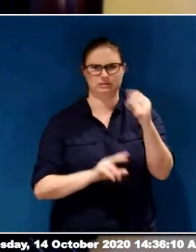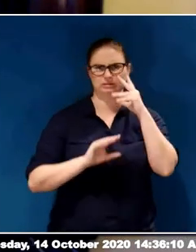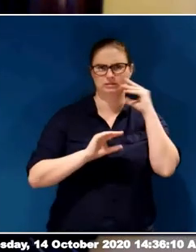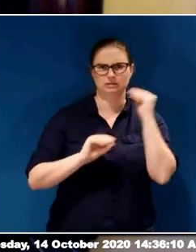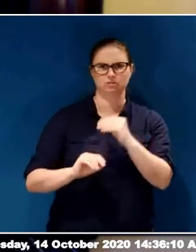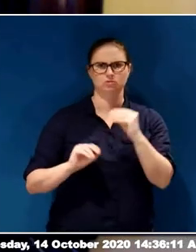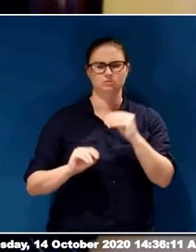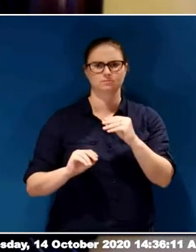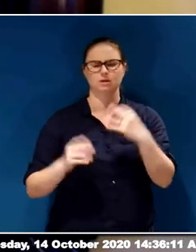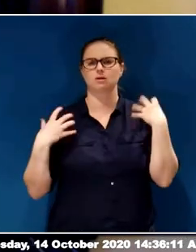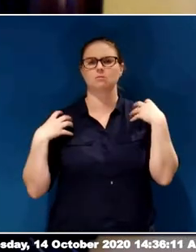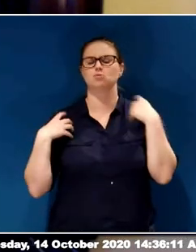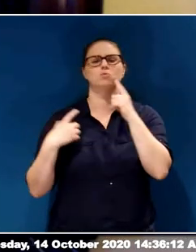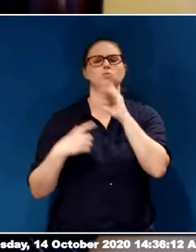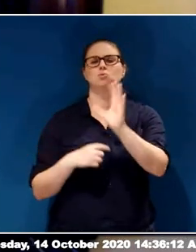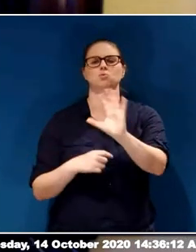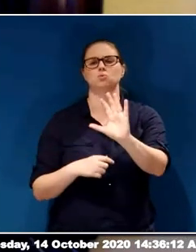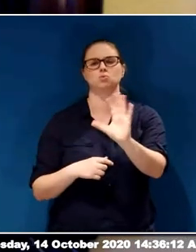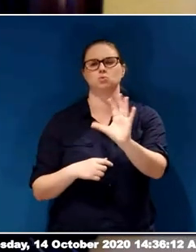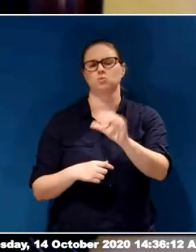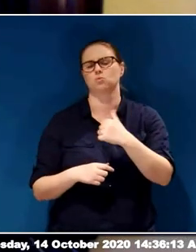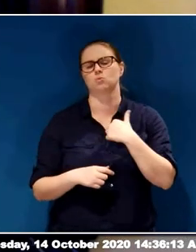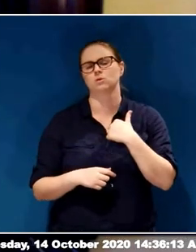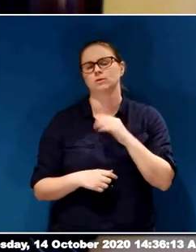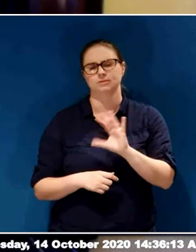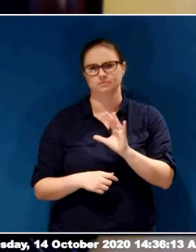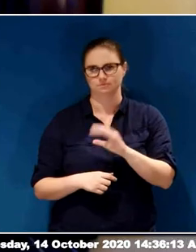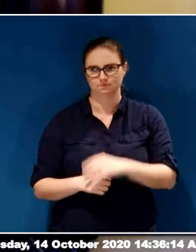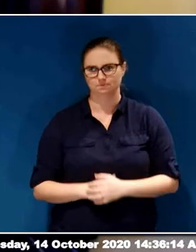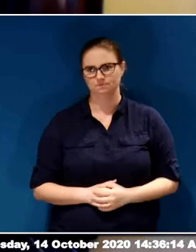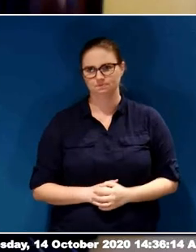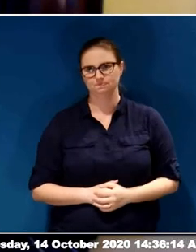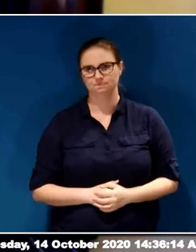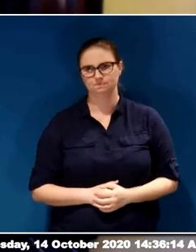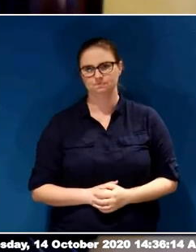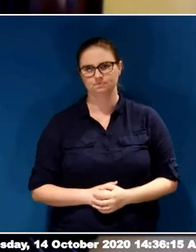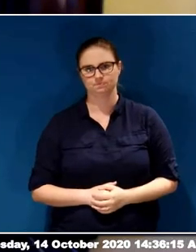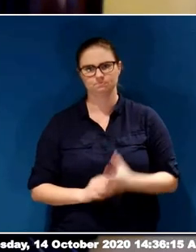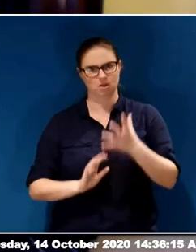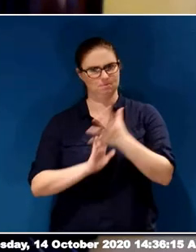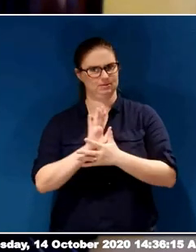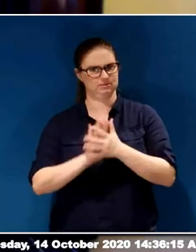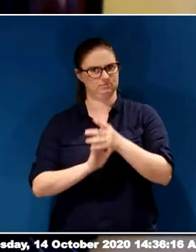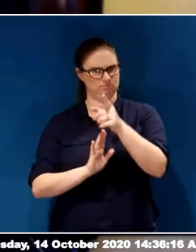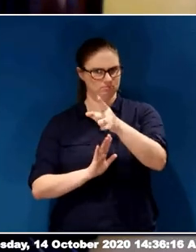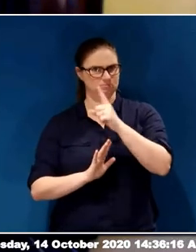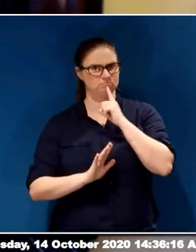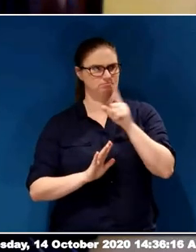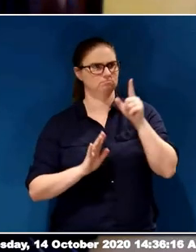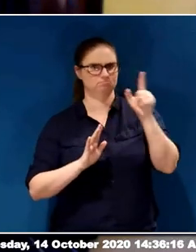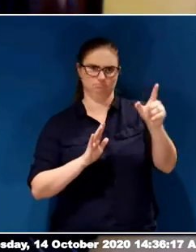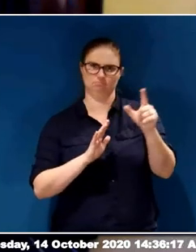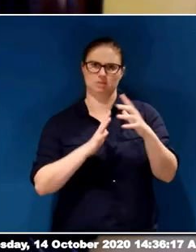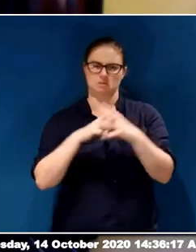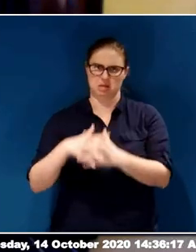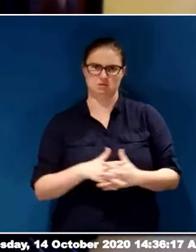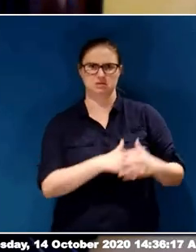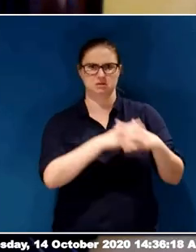I mean the State of Kansas, the State of Vermont, did you choose them for a reason, those states?